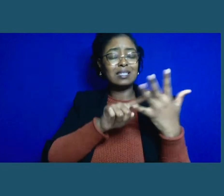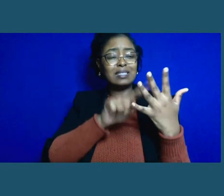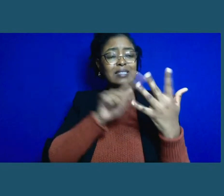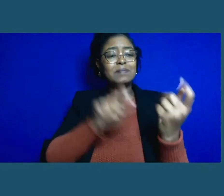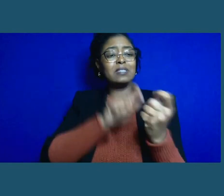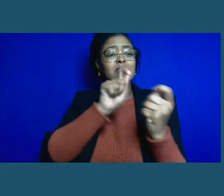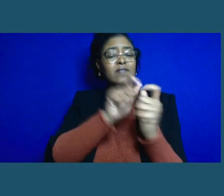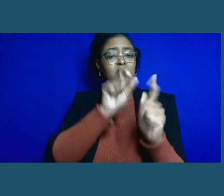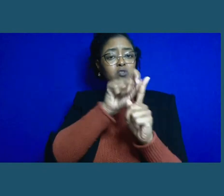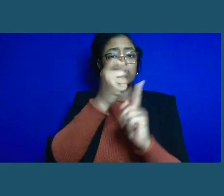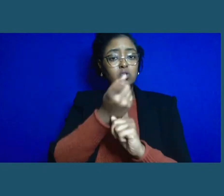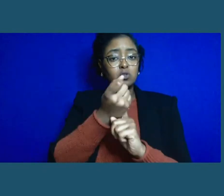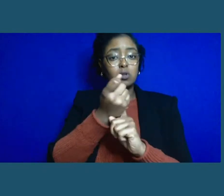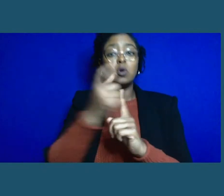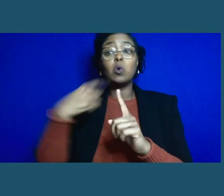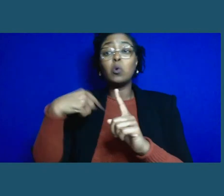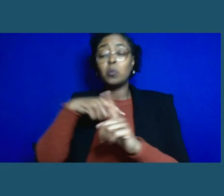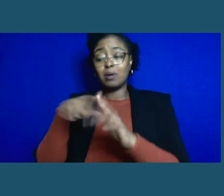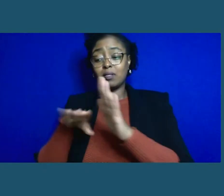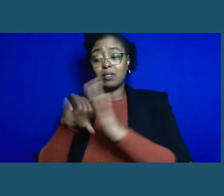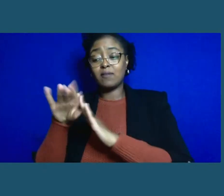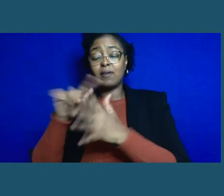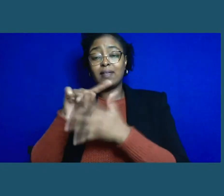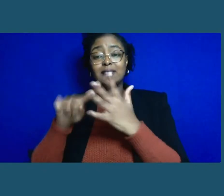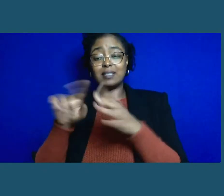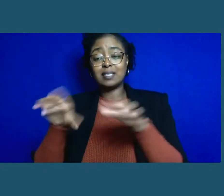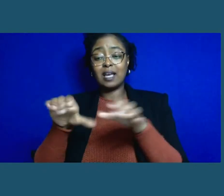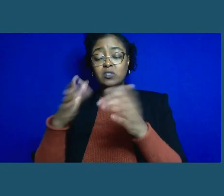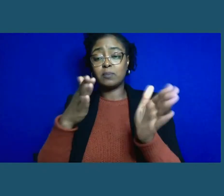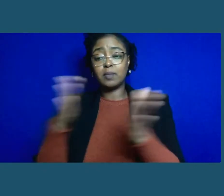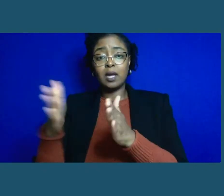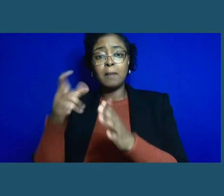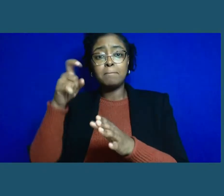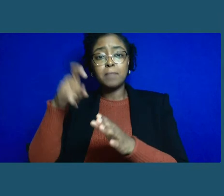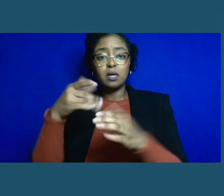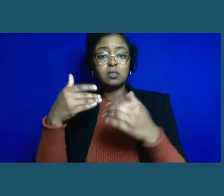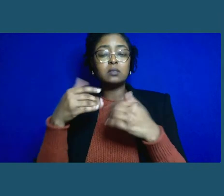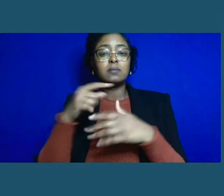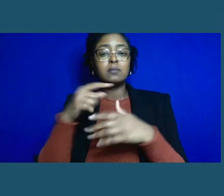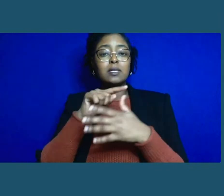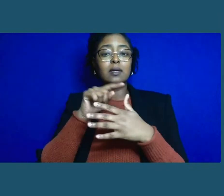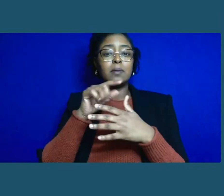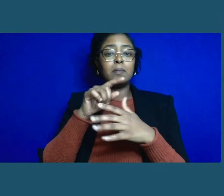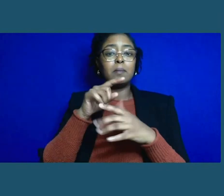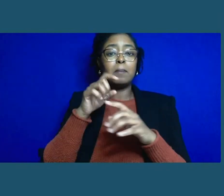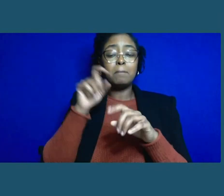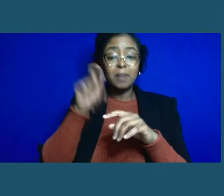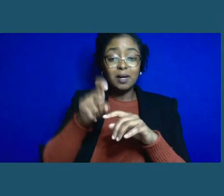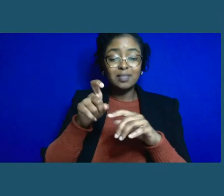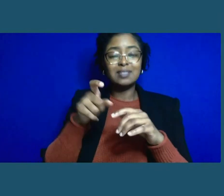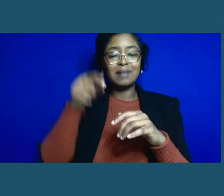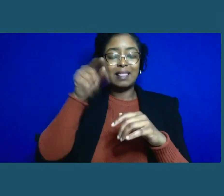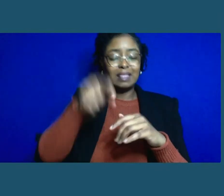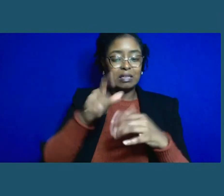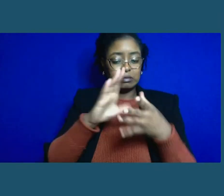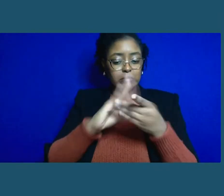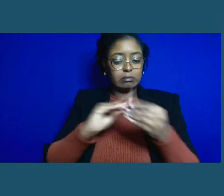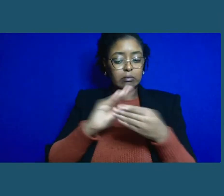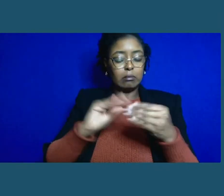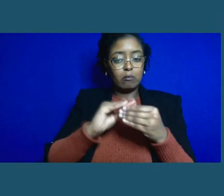action plans and in place to address these exact accounts. And so as we develop these